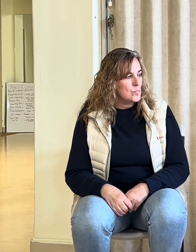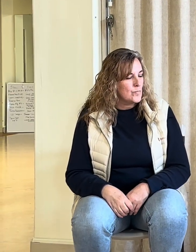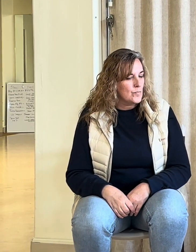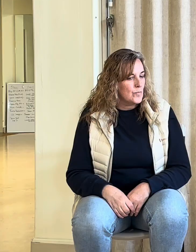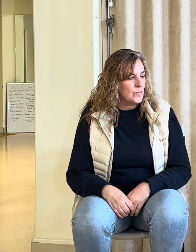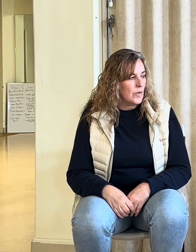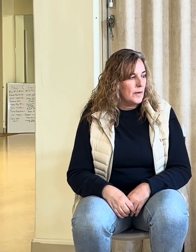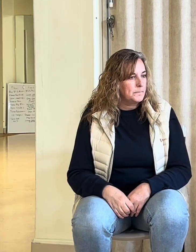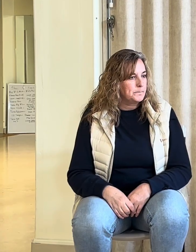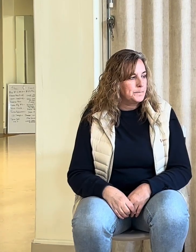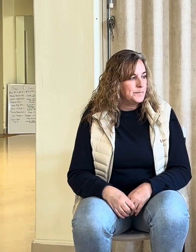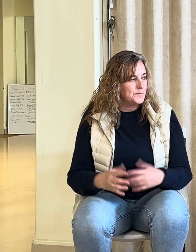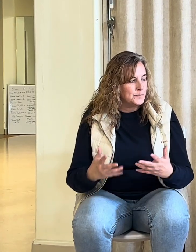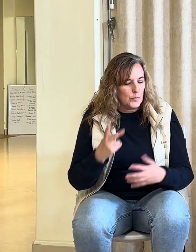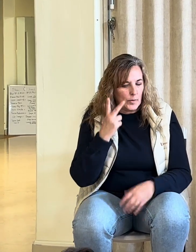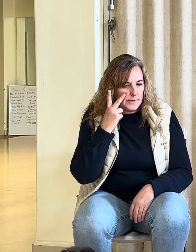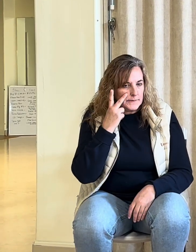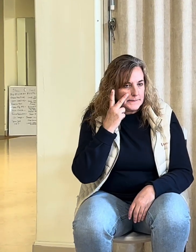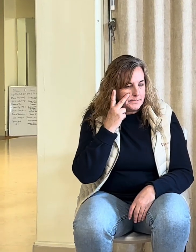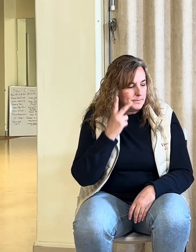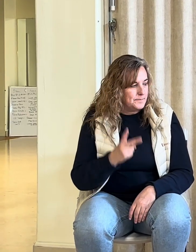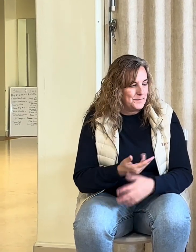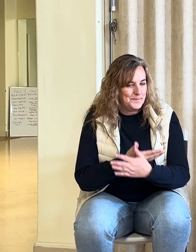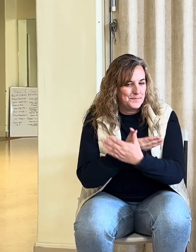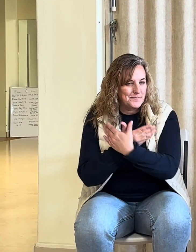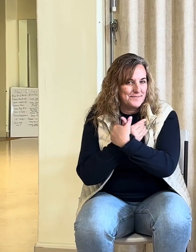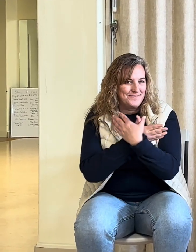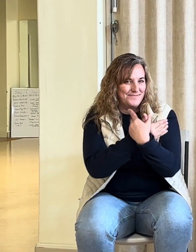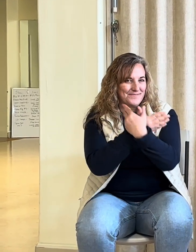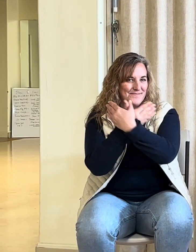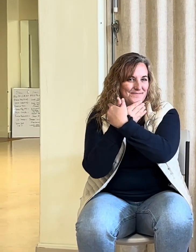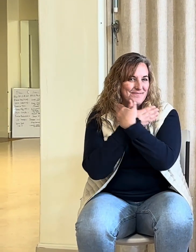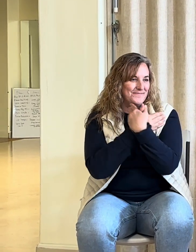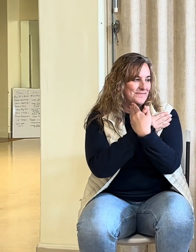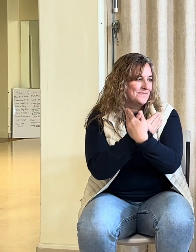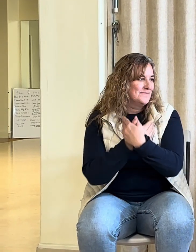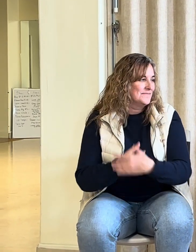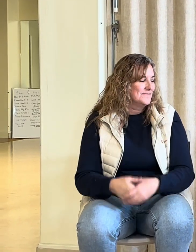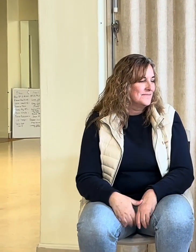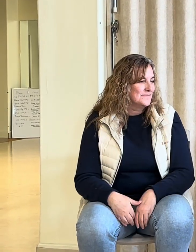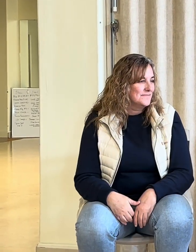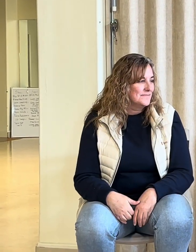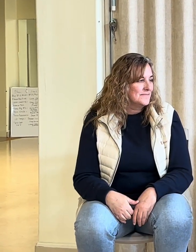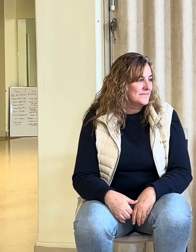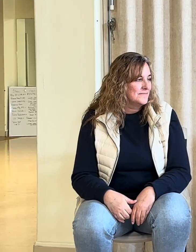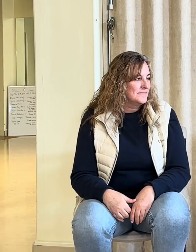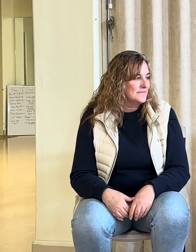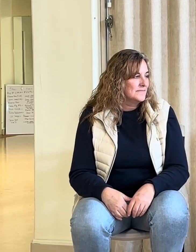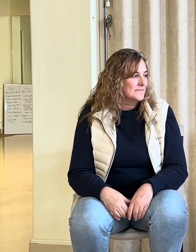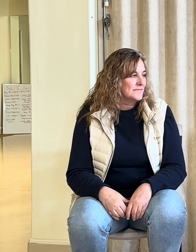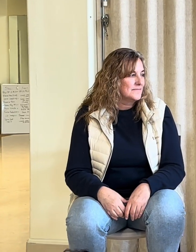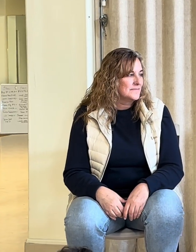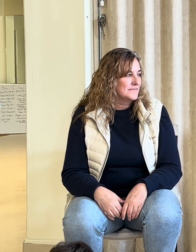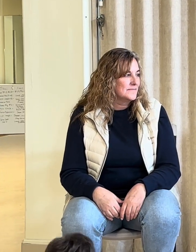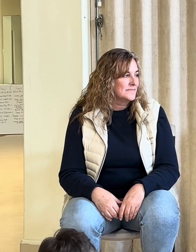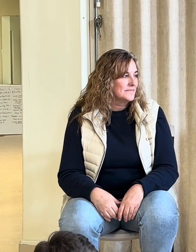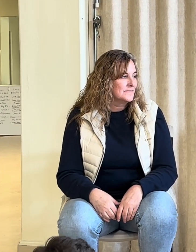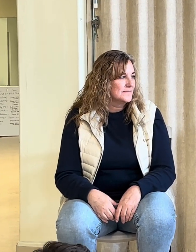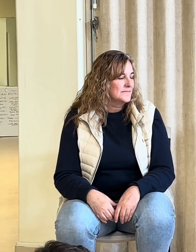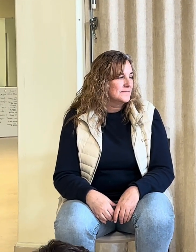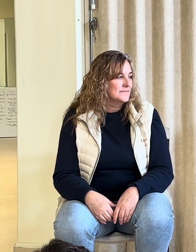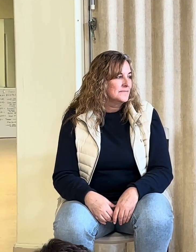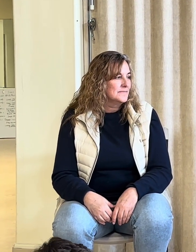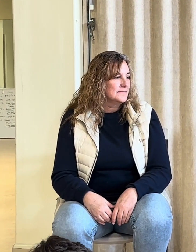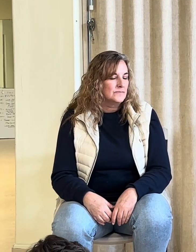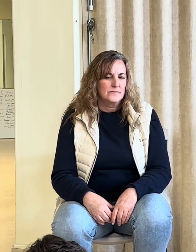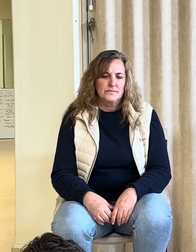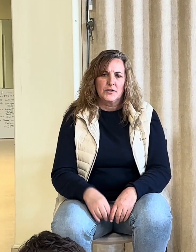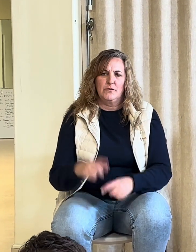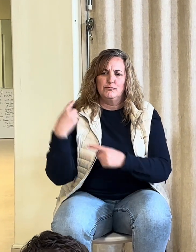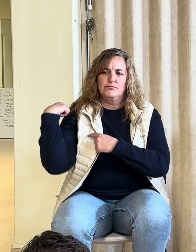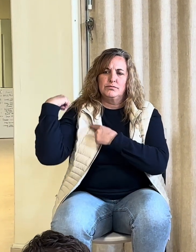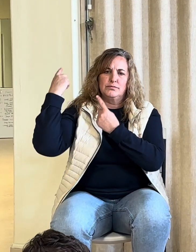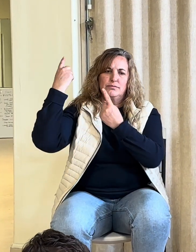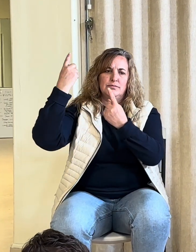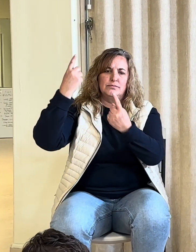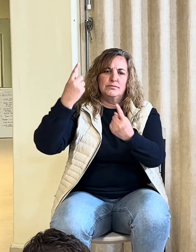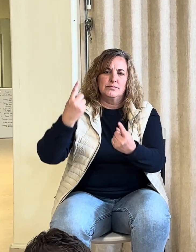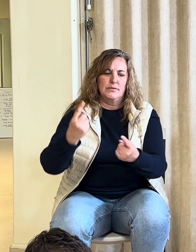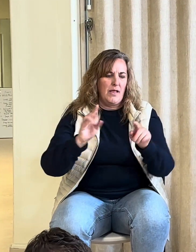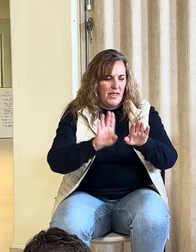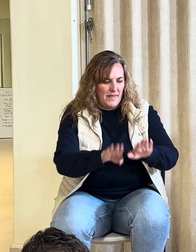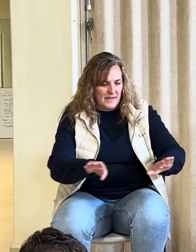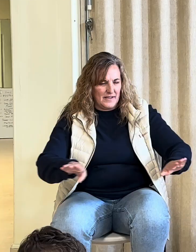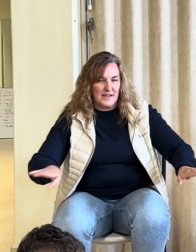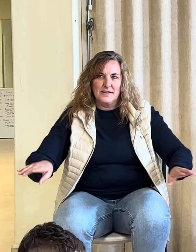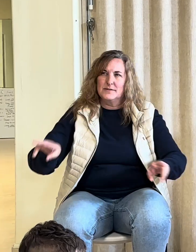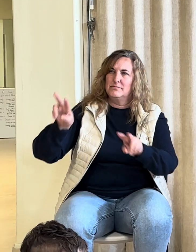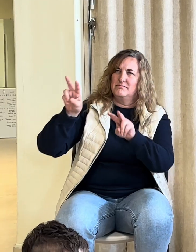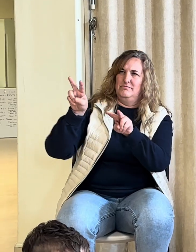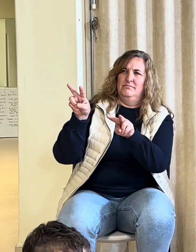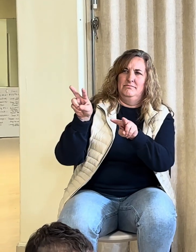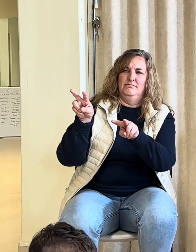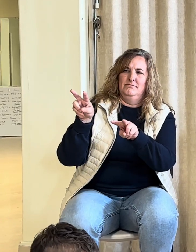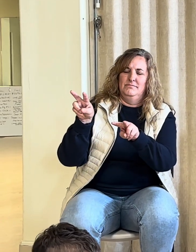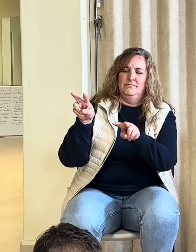her? The butterflies! I like that jacket. For a long time, the kids on the ground watched us. Then, one by one,